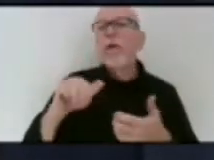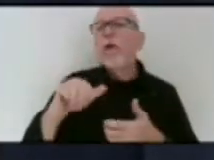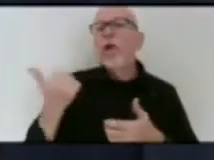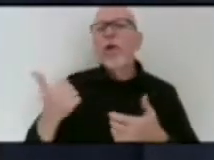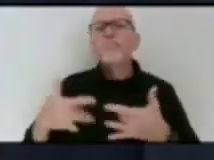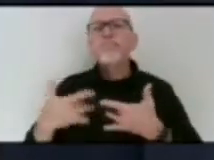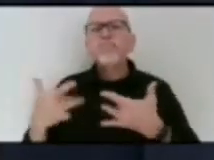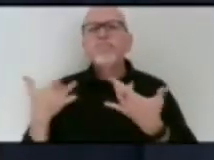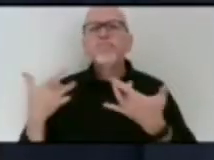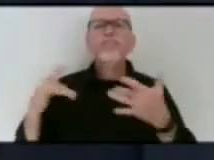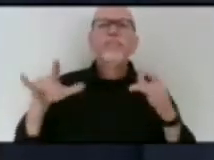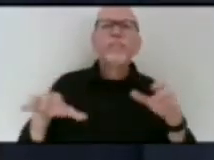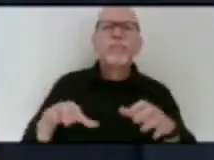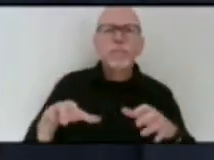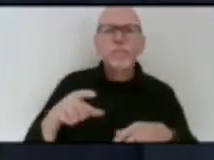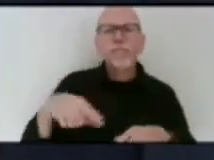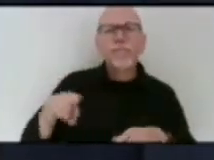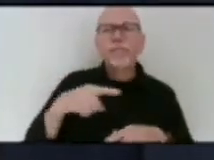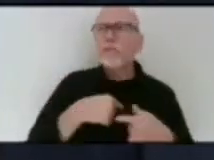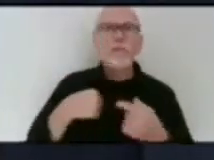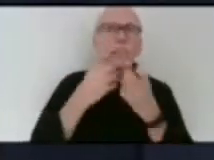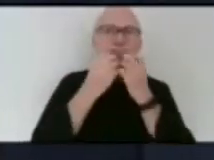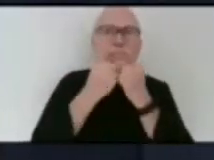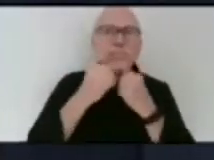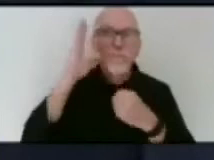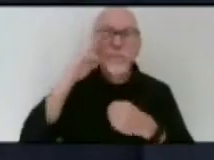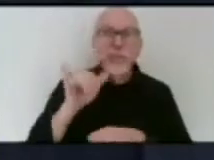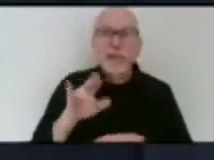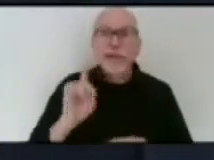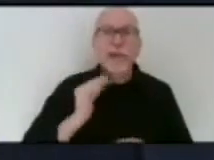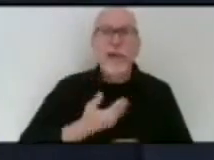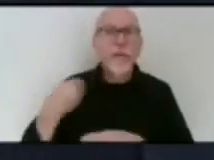are among our most sacred events, it's our heritage, by gosh.